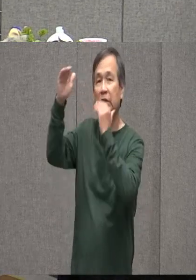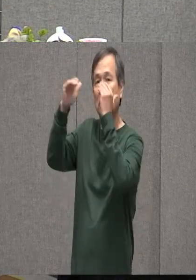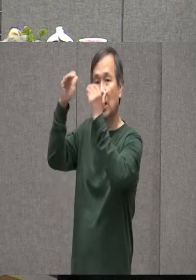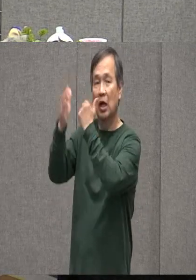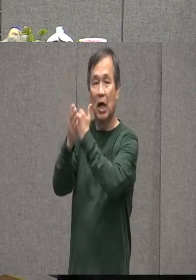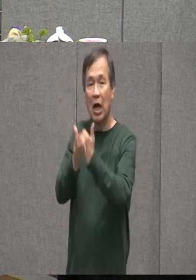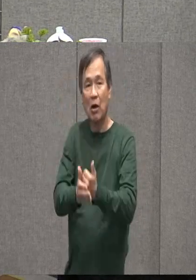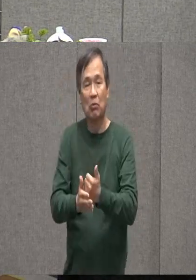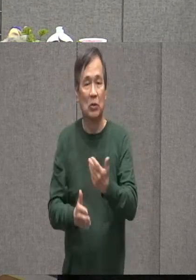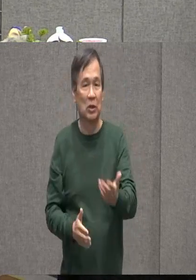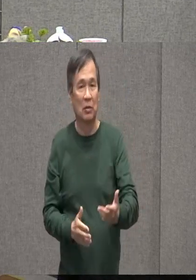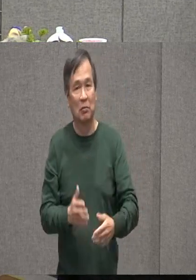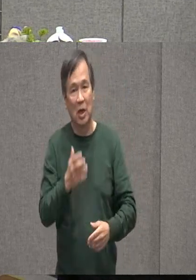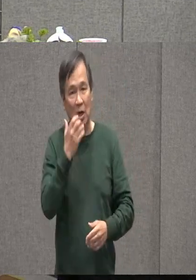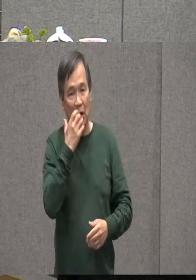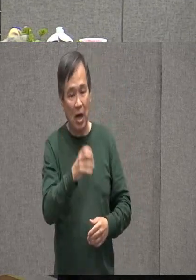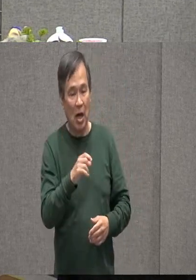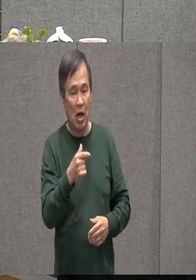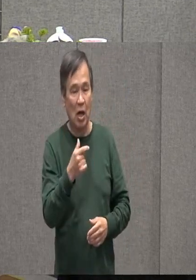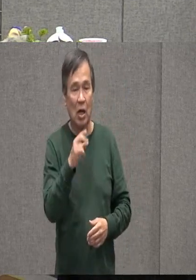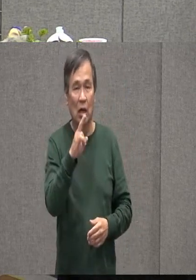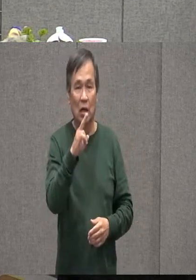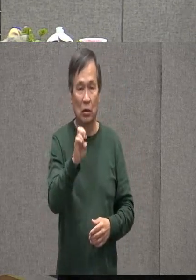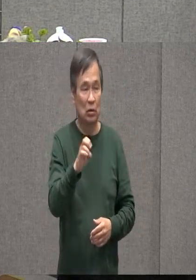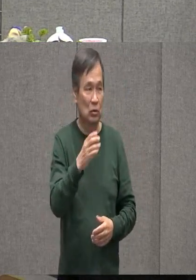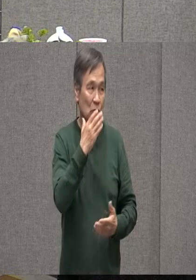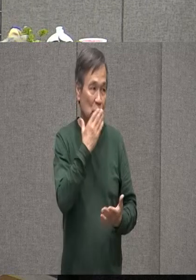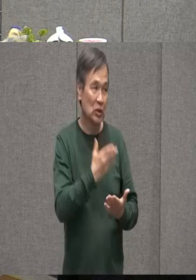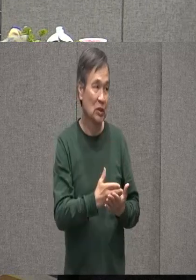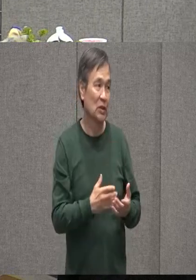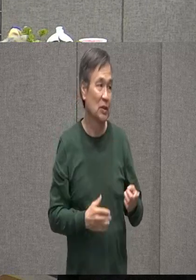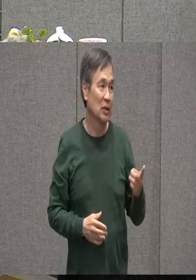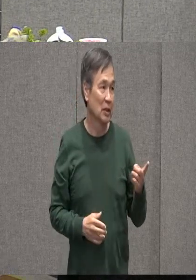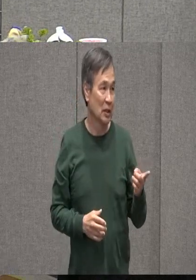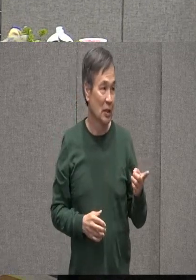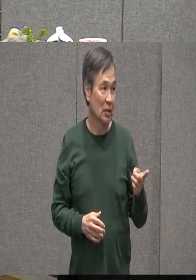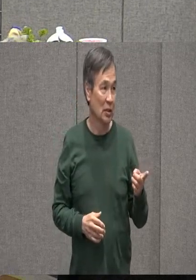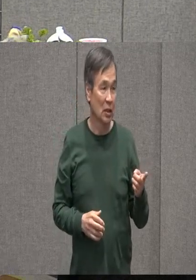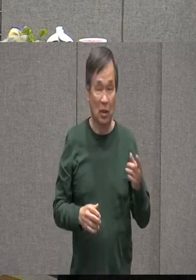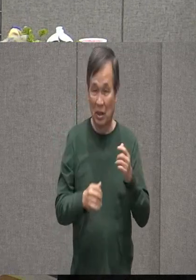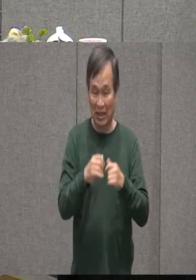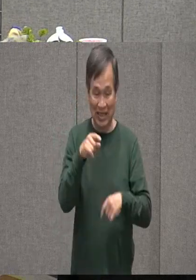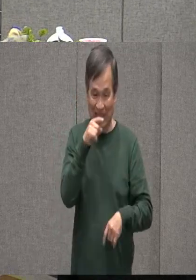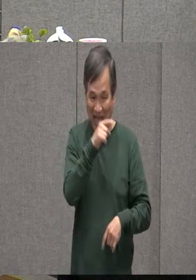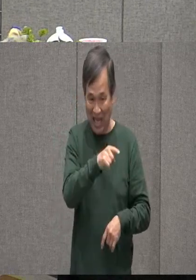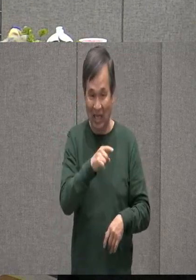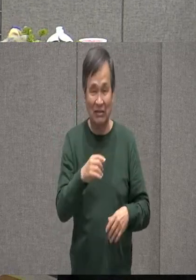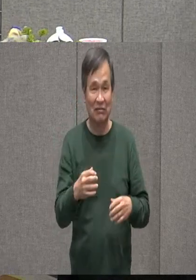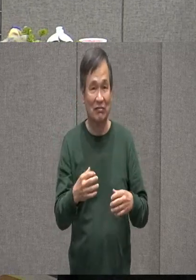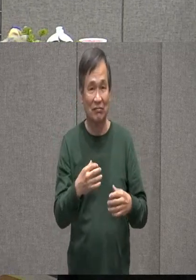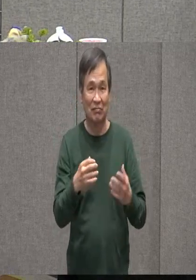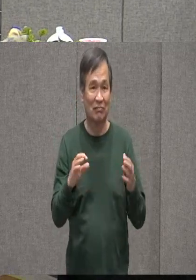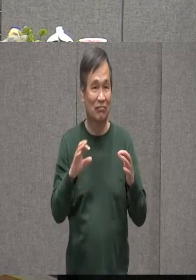hot glue is just one of the best things around. It's how I got most of my little pieces stuck together over here.